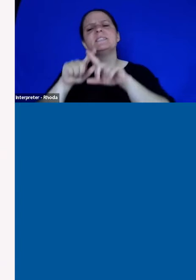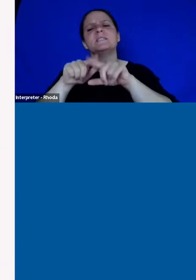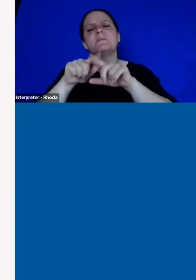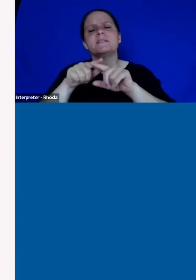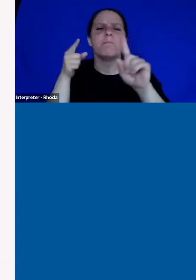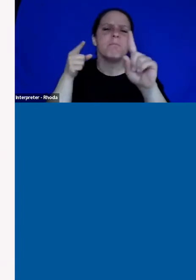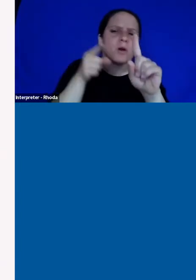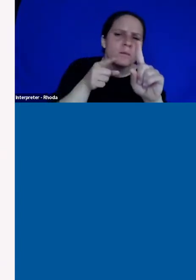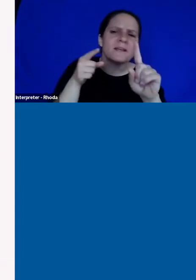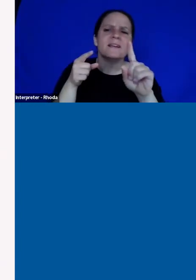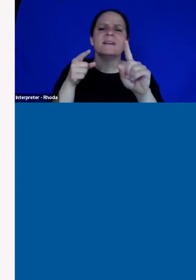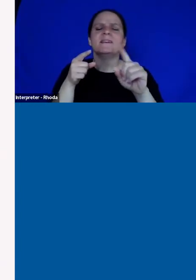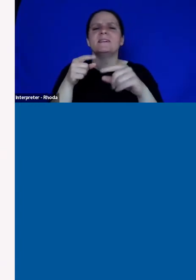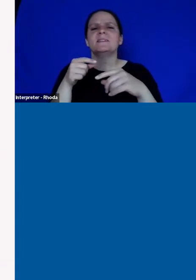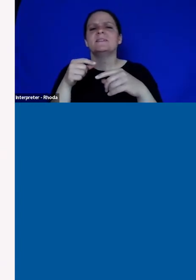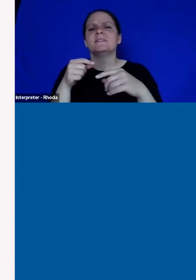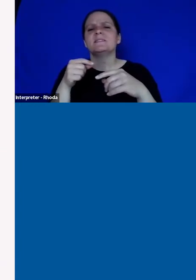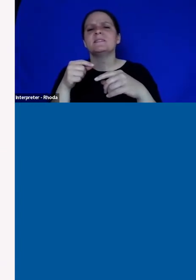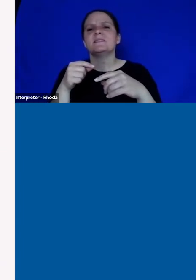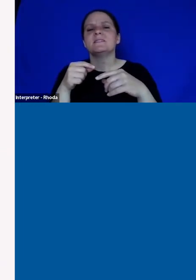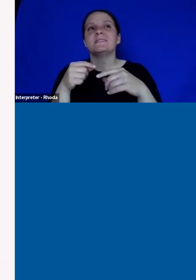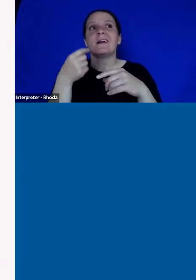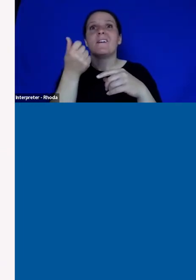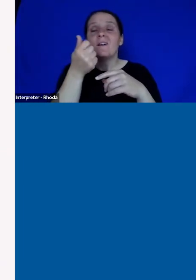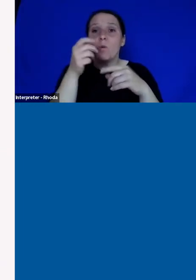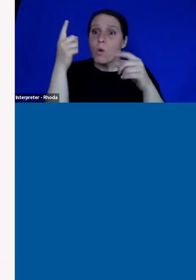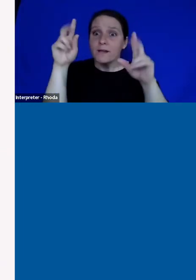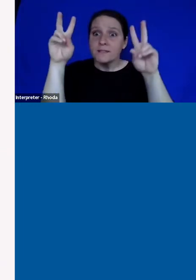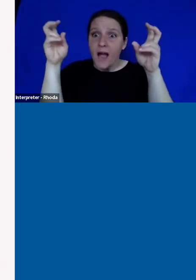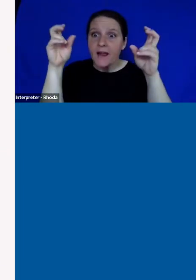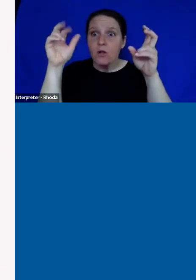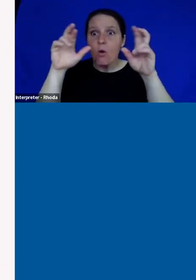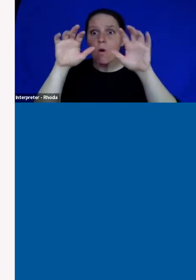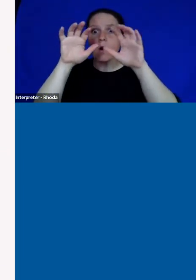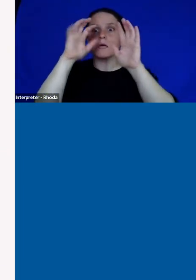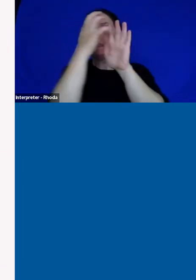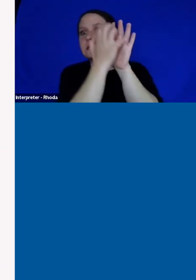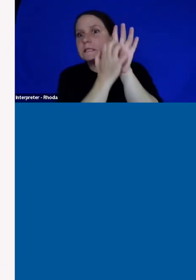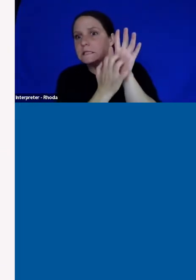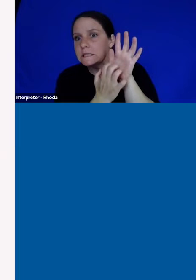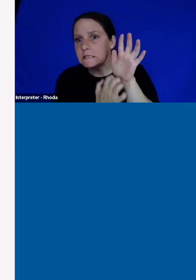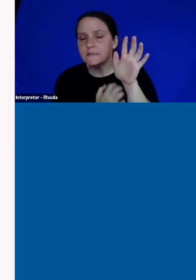If you're using a header with only six characters, then you don't have to worry about how certain characters